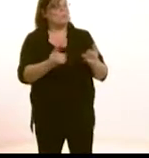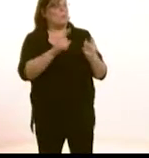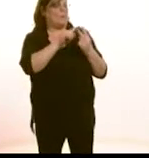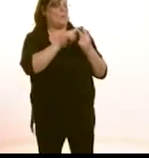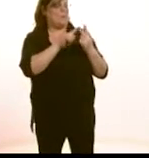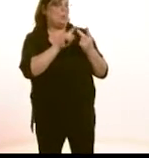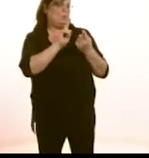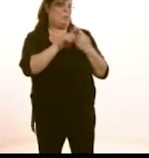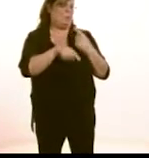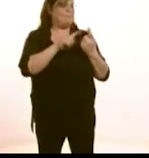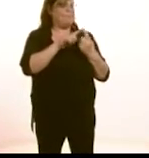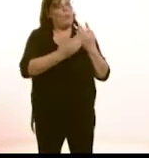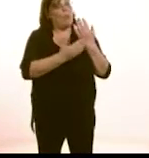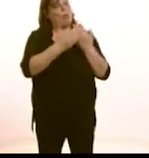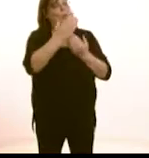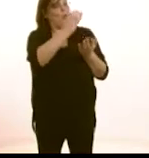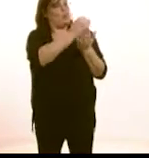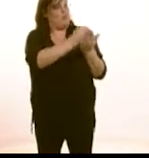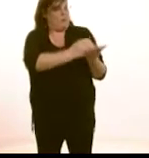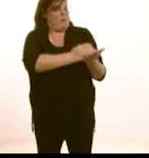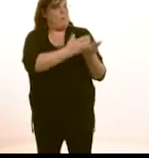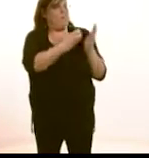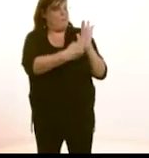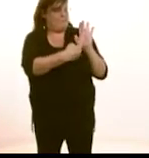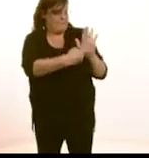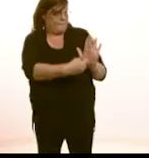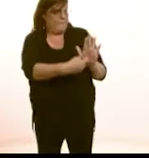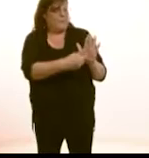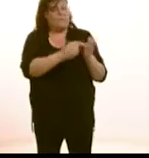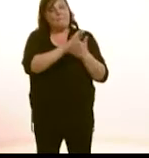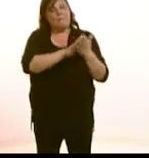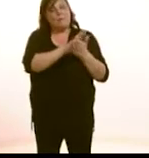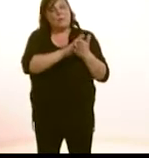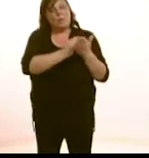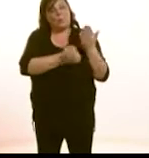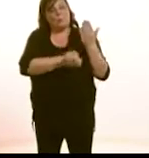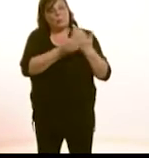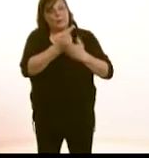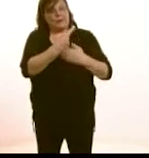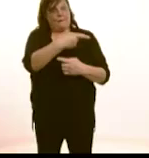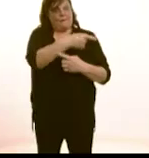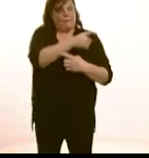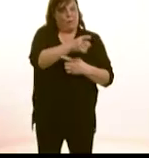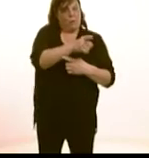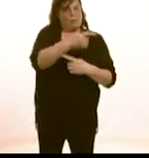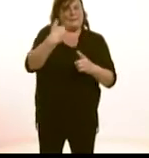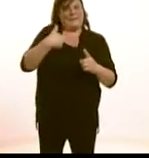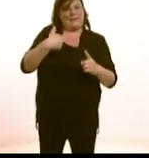The new curriculum will ensure that thereís an opportunity not just to teach but also to train.